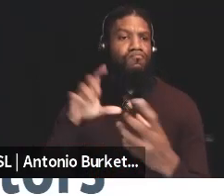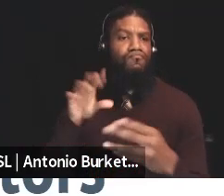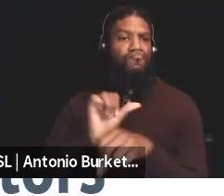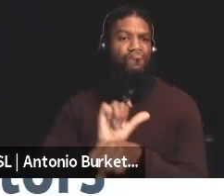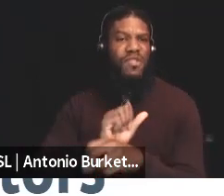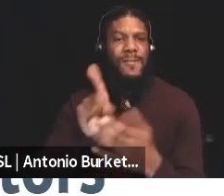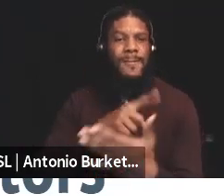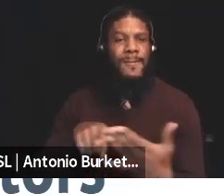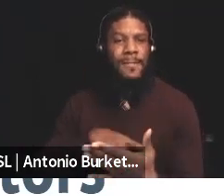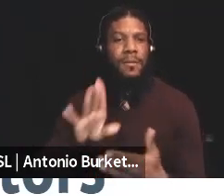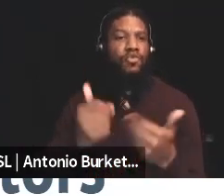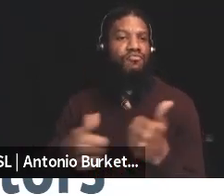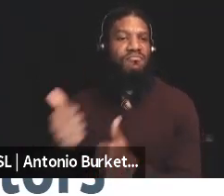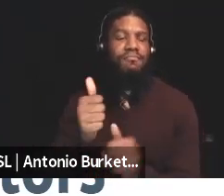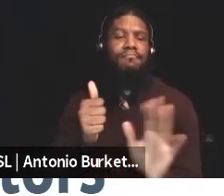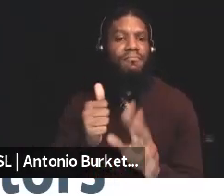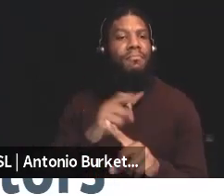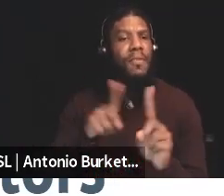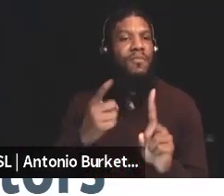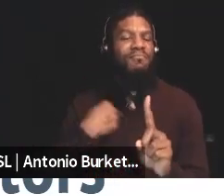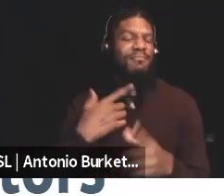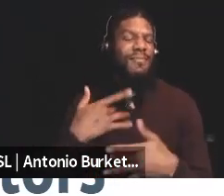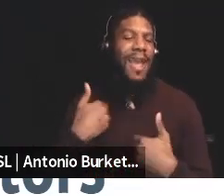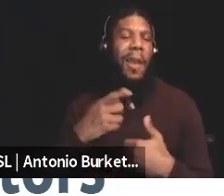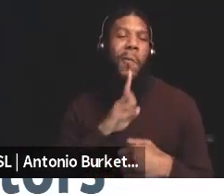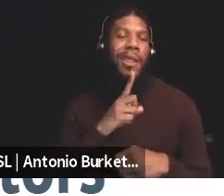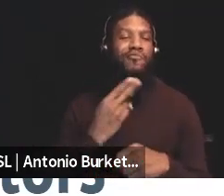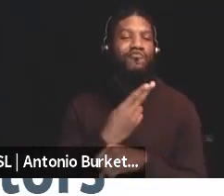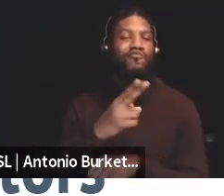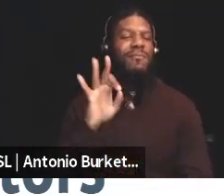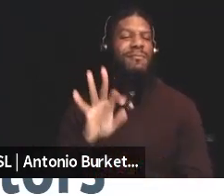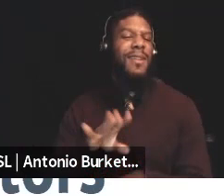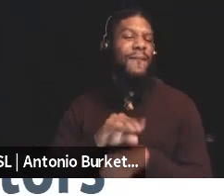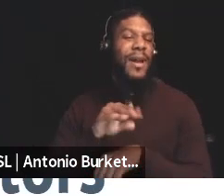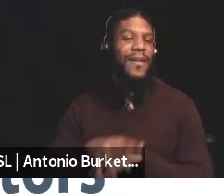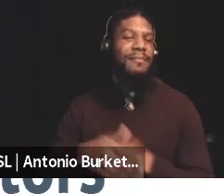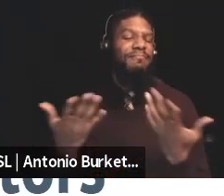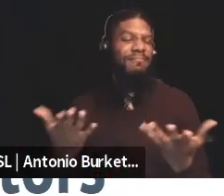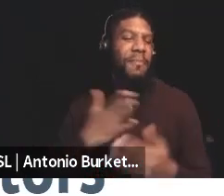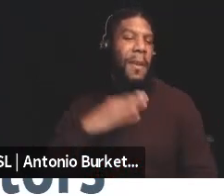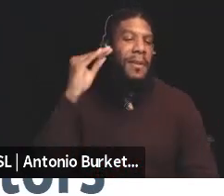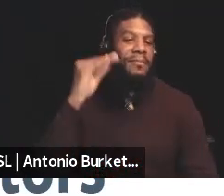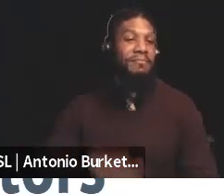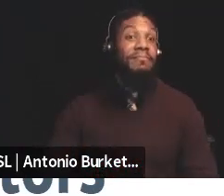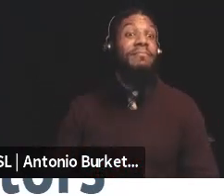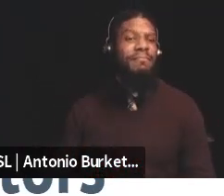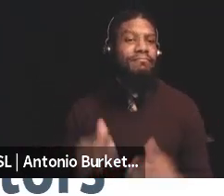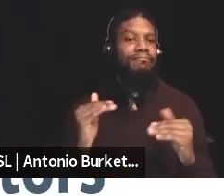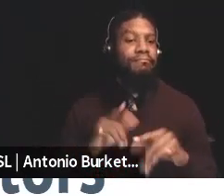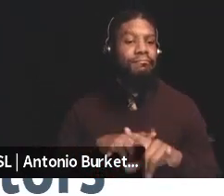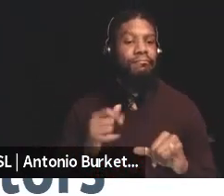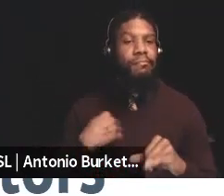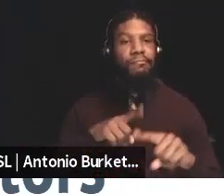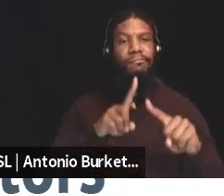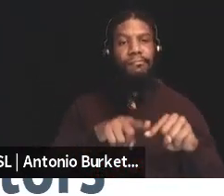although we have pretty useful advice, if I do say so myself. But we do also depend on the tutors to